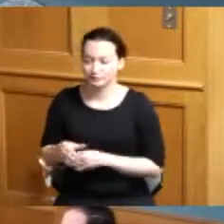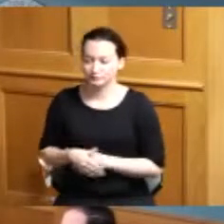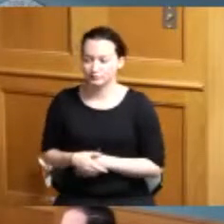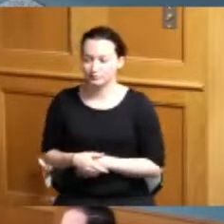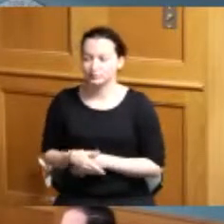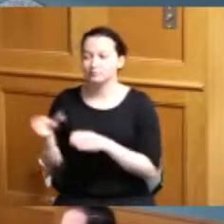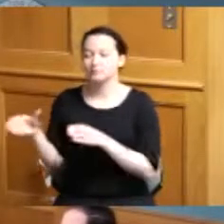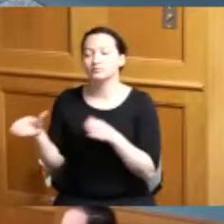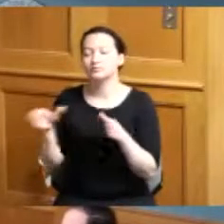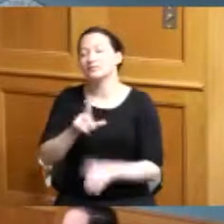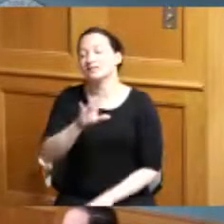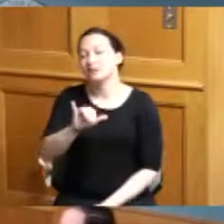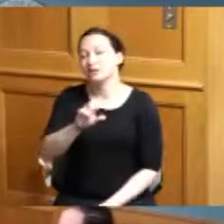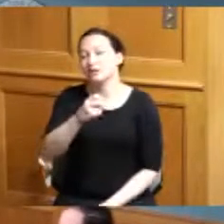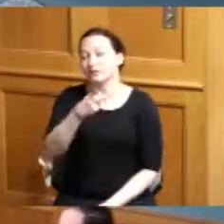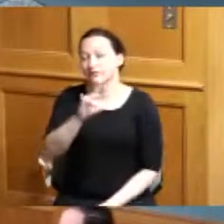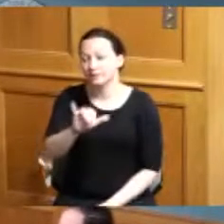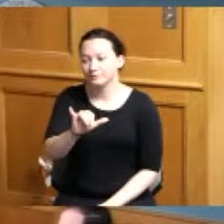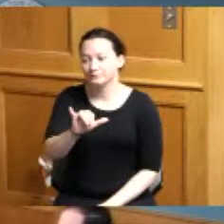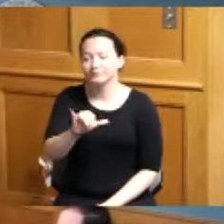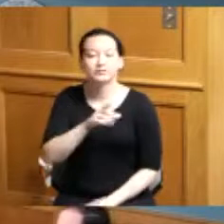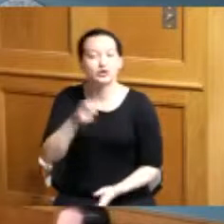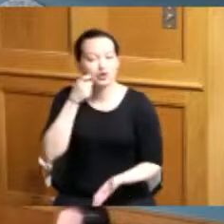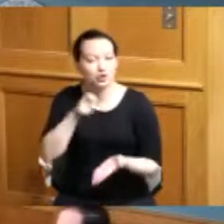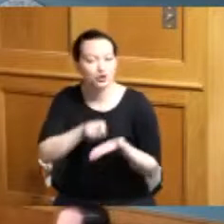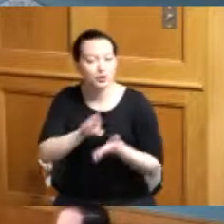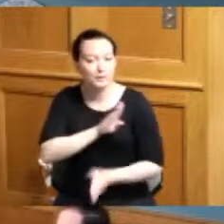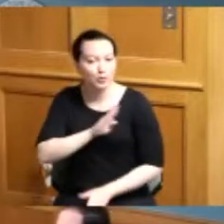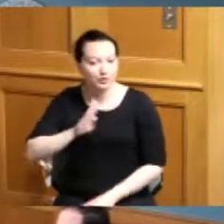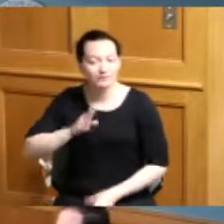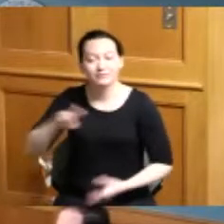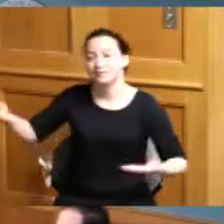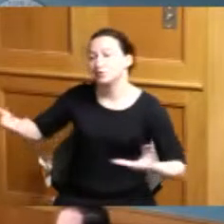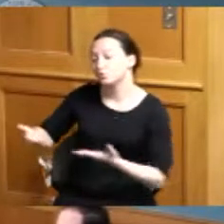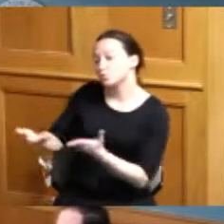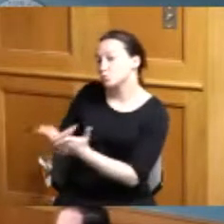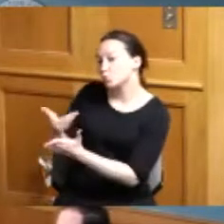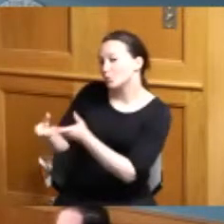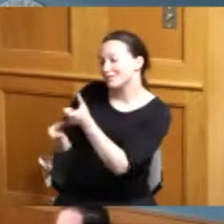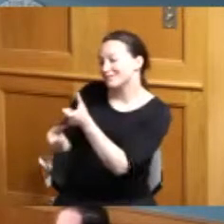Leslie Hervey clerked to the Board and I'd like to introduce our new assistant Clerk